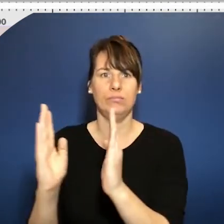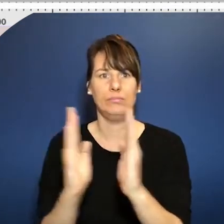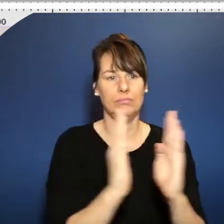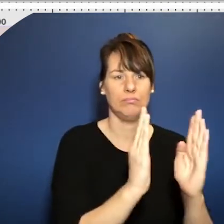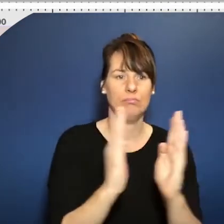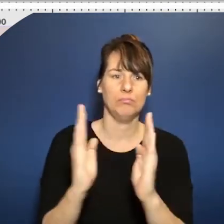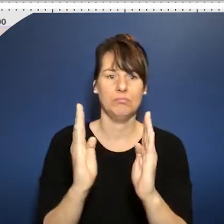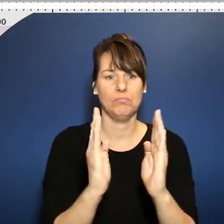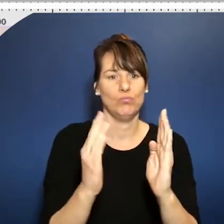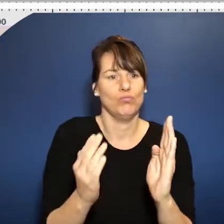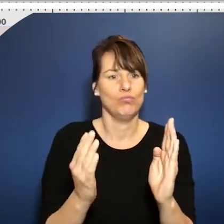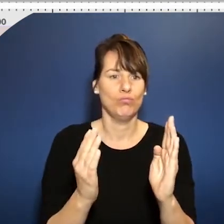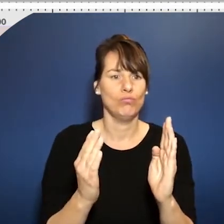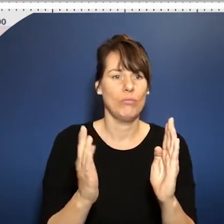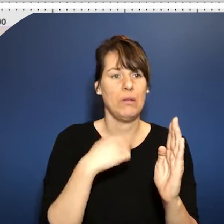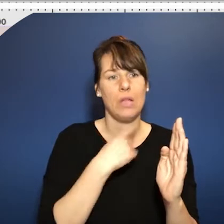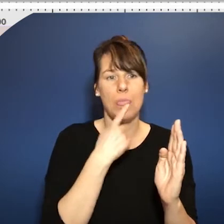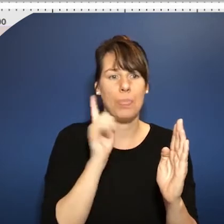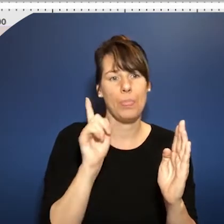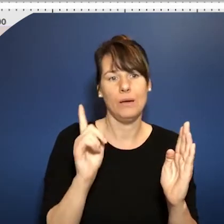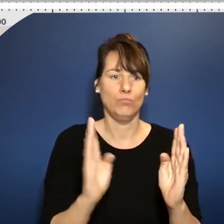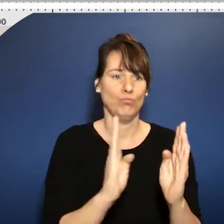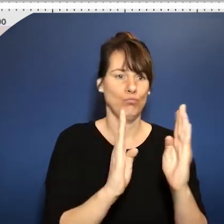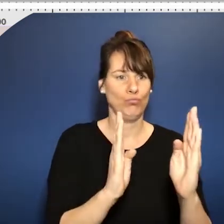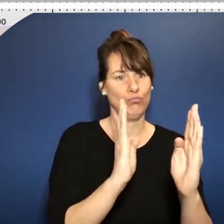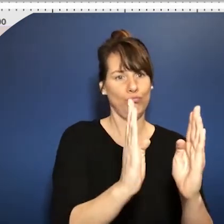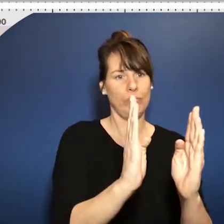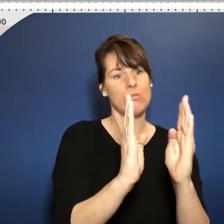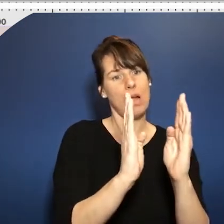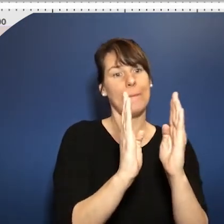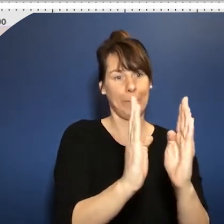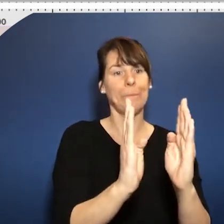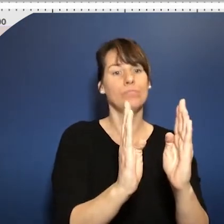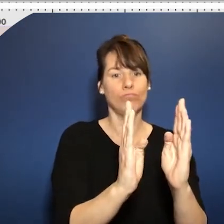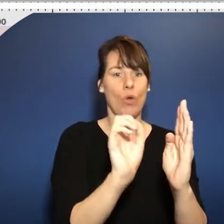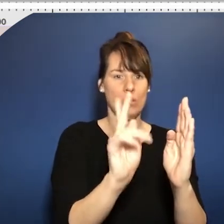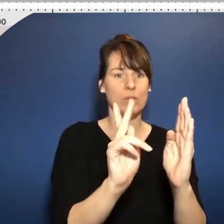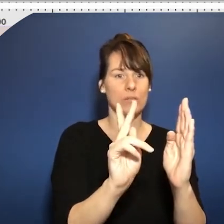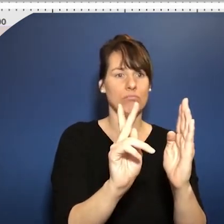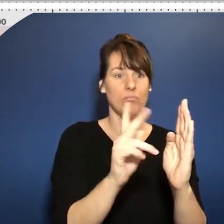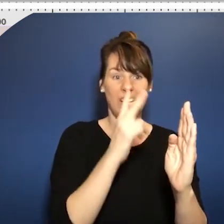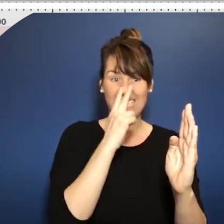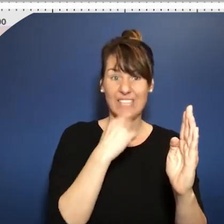Then the ones that we see in sign tiers like this, for example, I can do such a selection and when I click